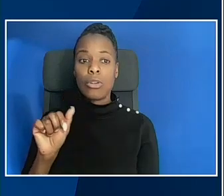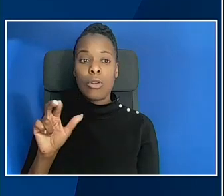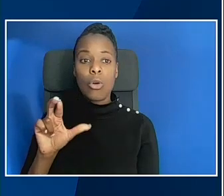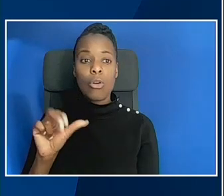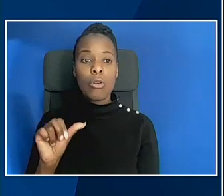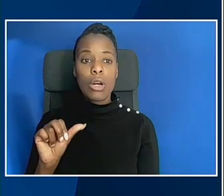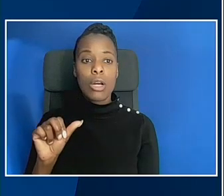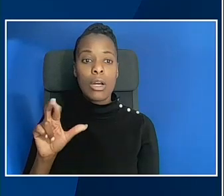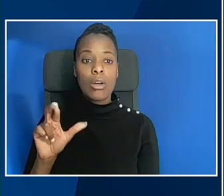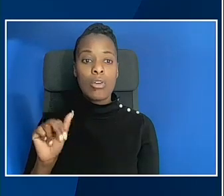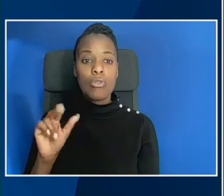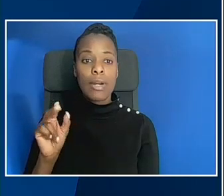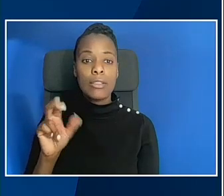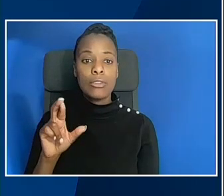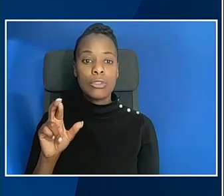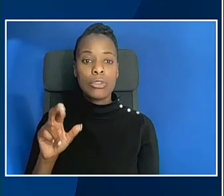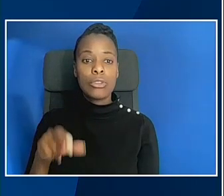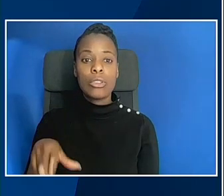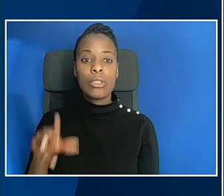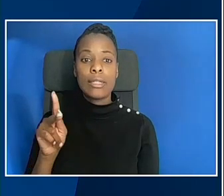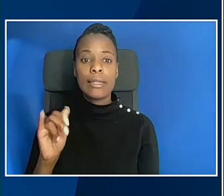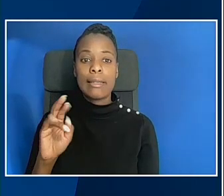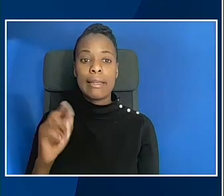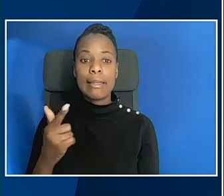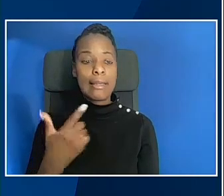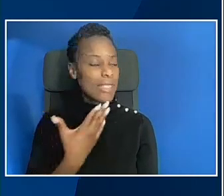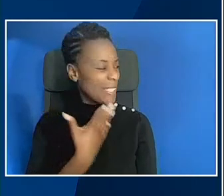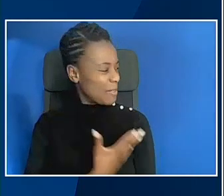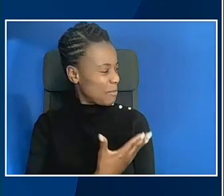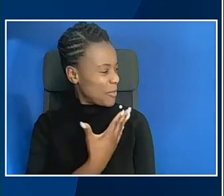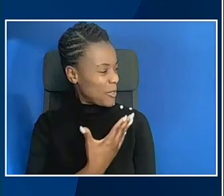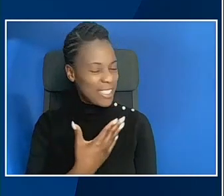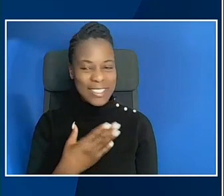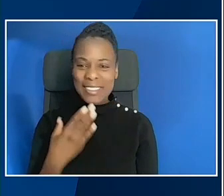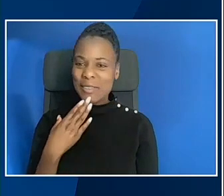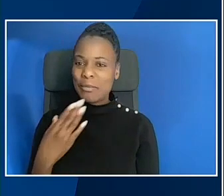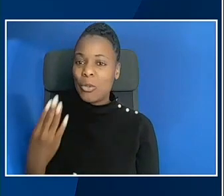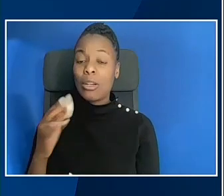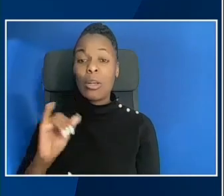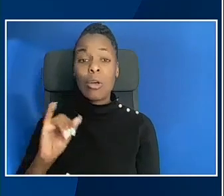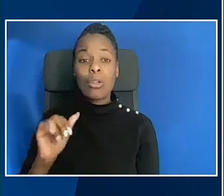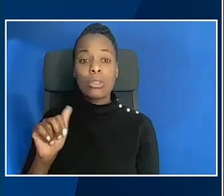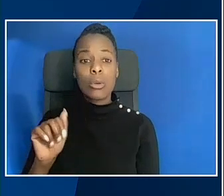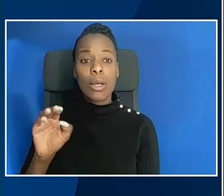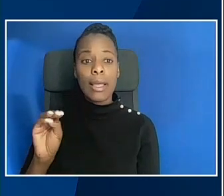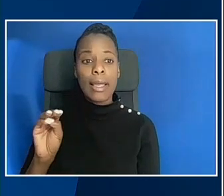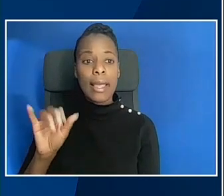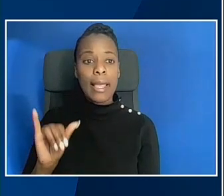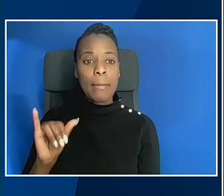Good morning. Good morning. And Amy Ackerson. Good morning.